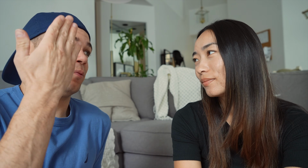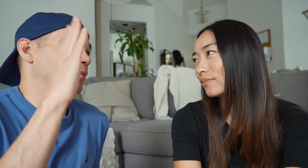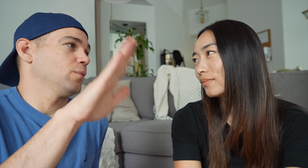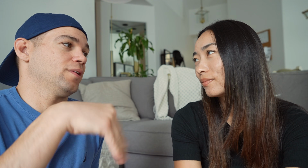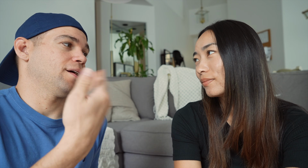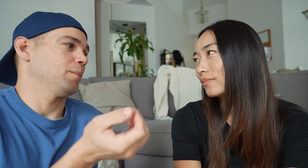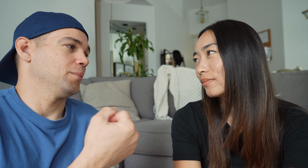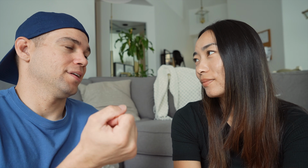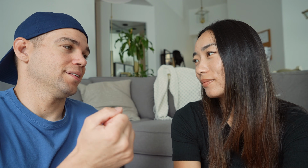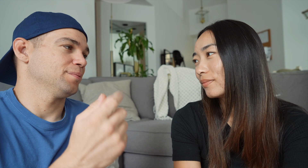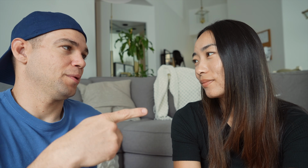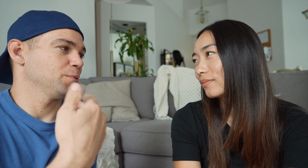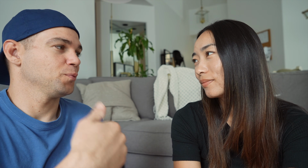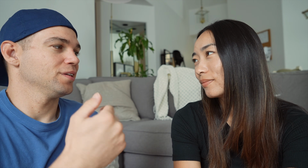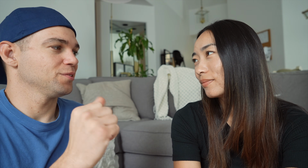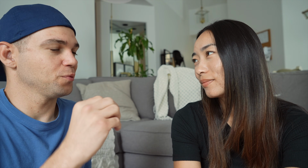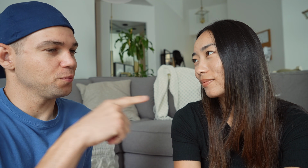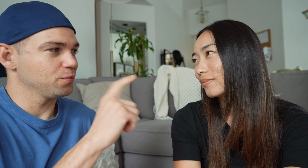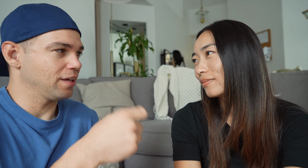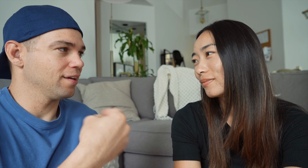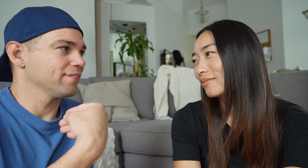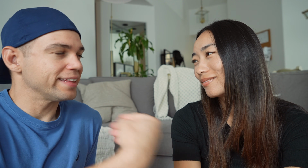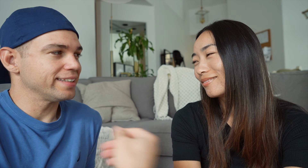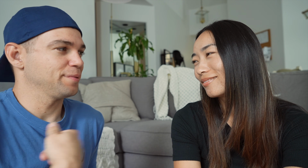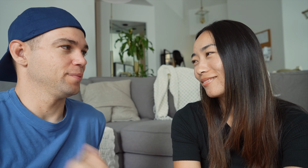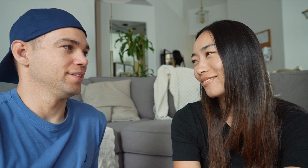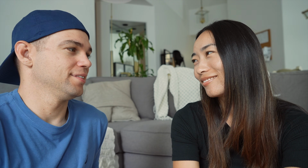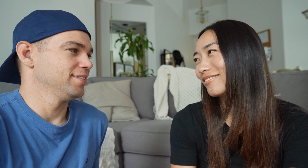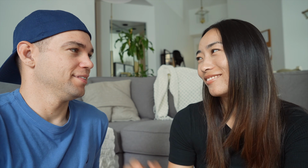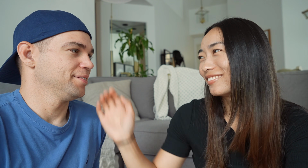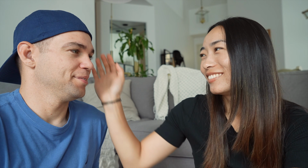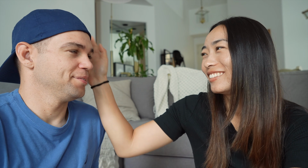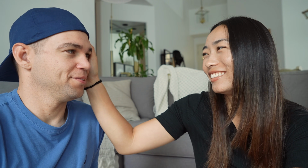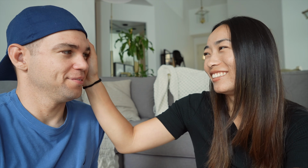R: Idk how to make it so you will have to lead